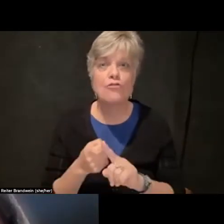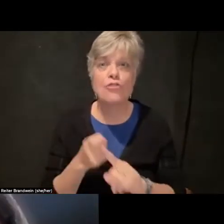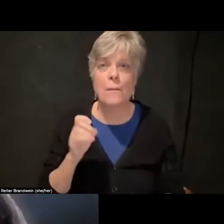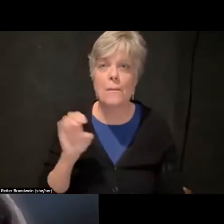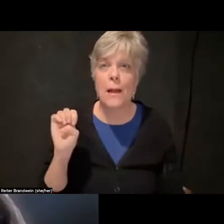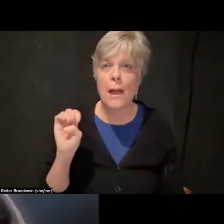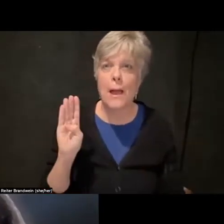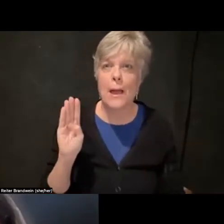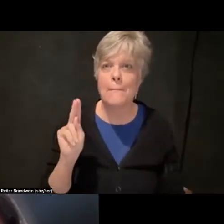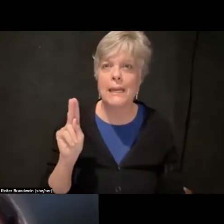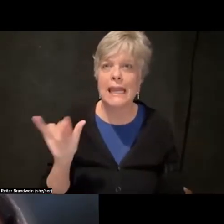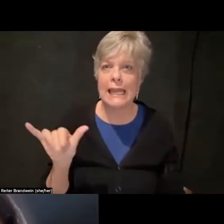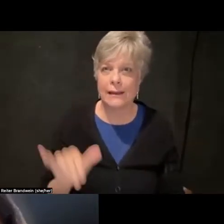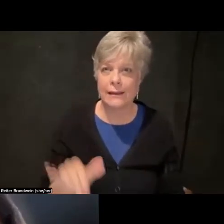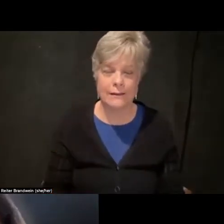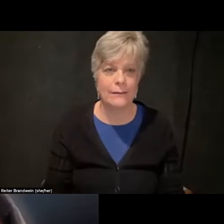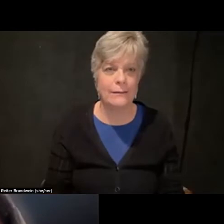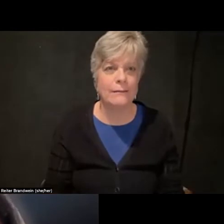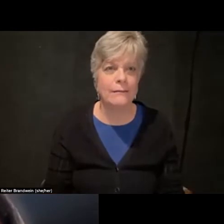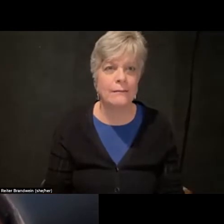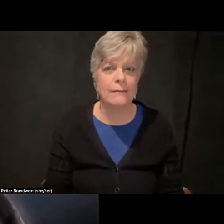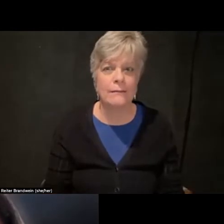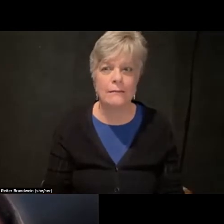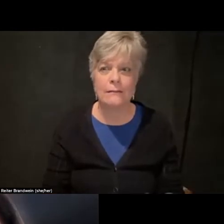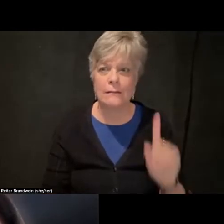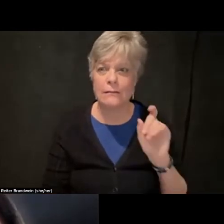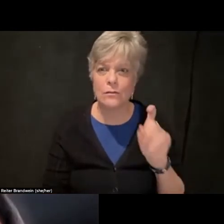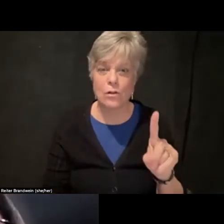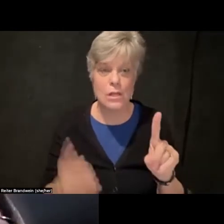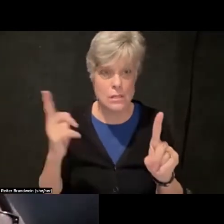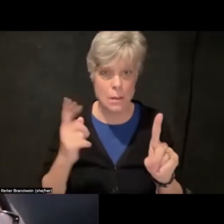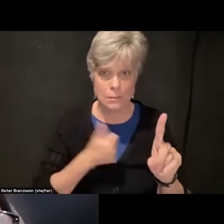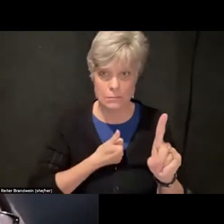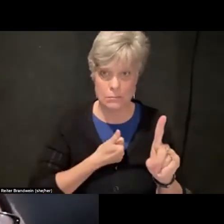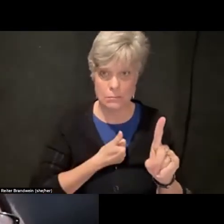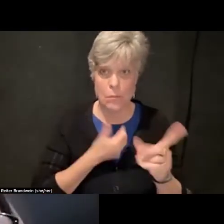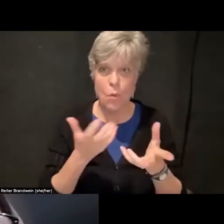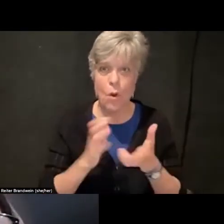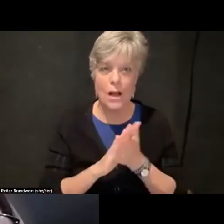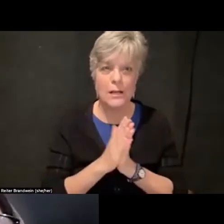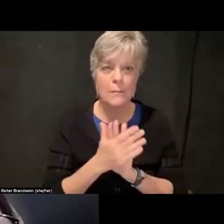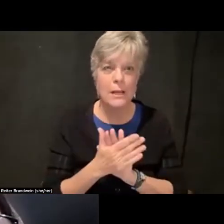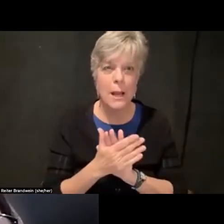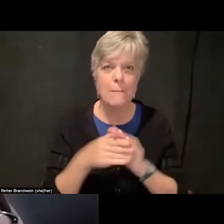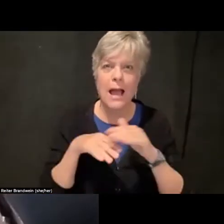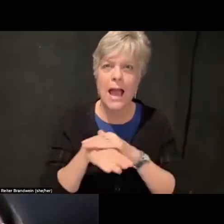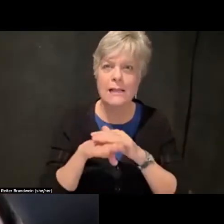So this question is, as someone who wants to become an access consultant,